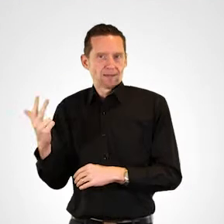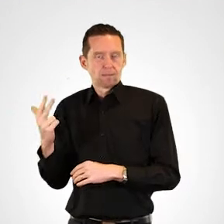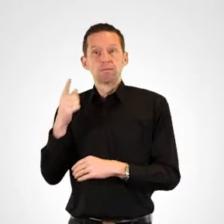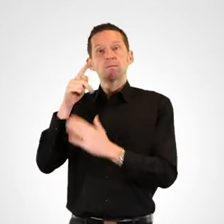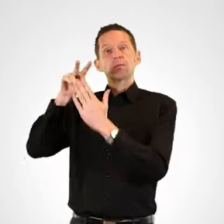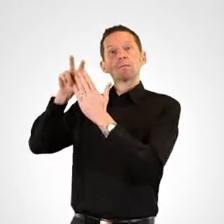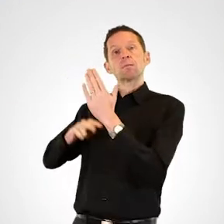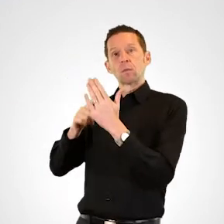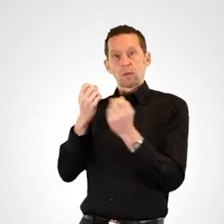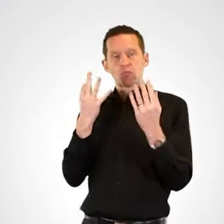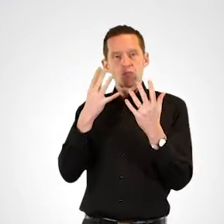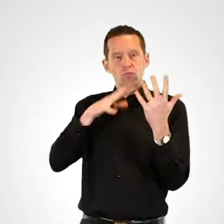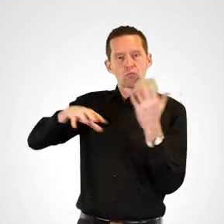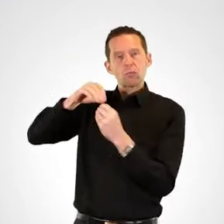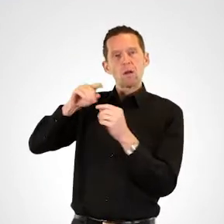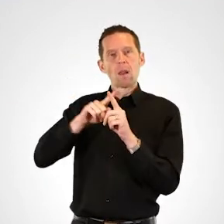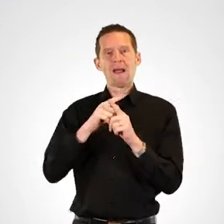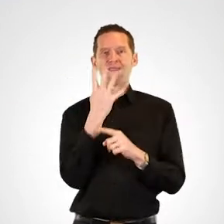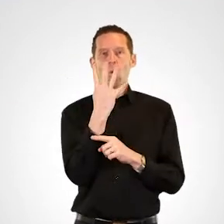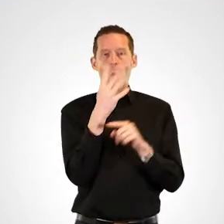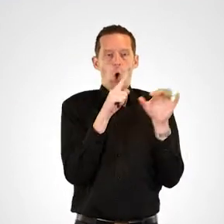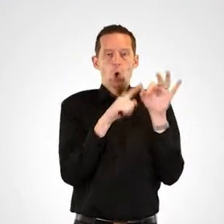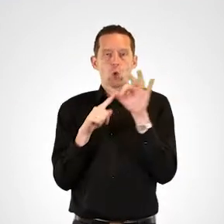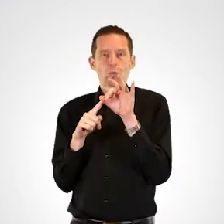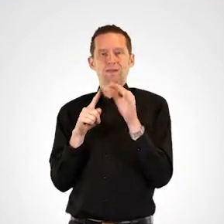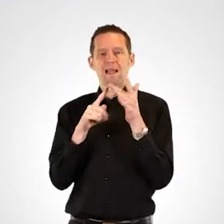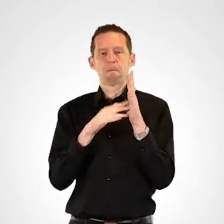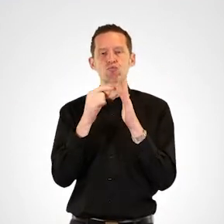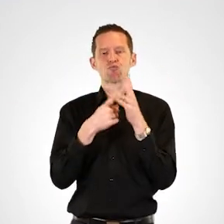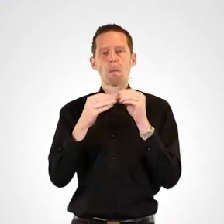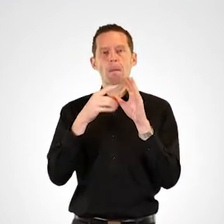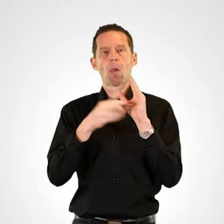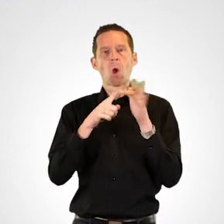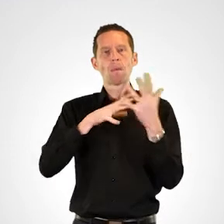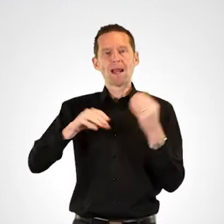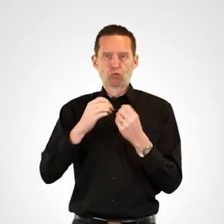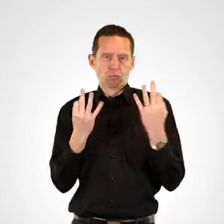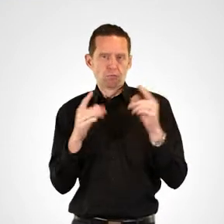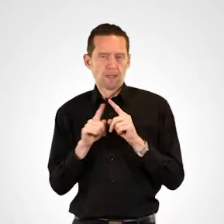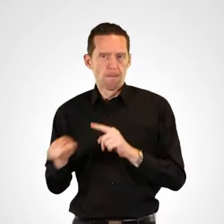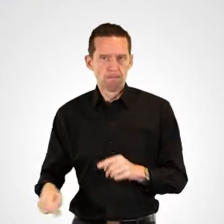you won't see improbable combinations, like four Qs in a row. And according to this young author,